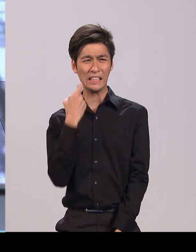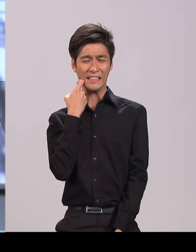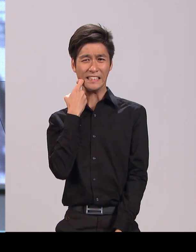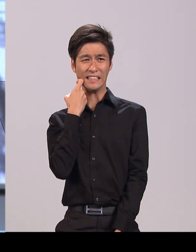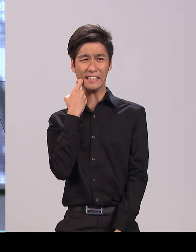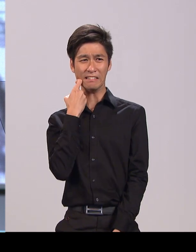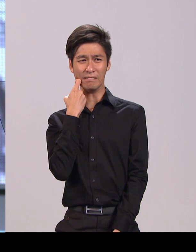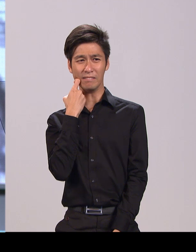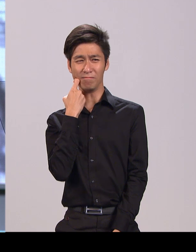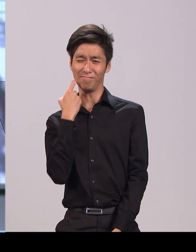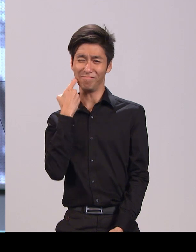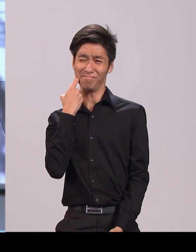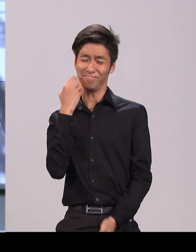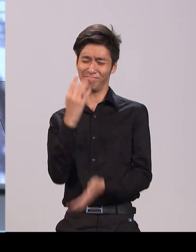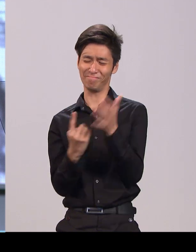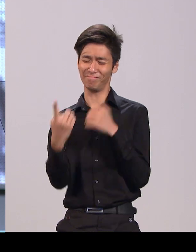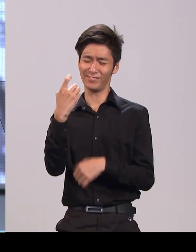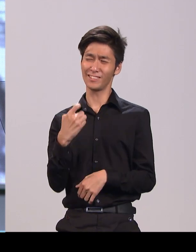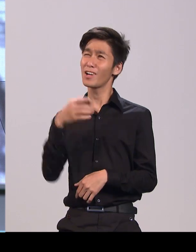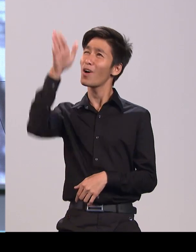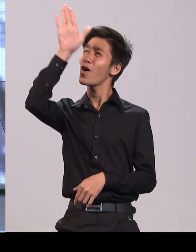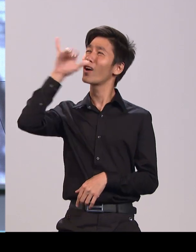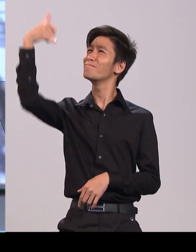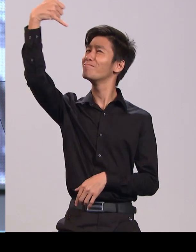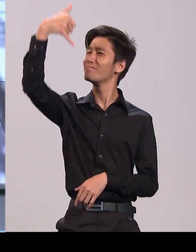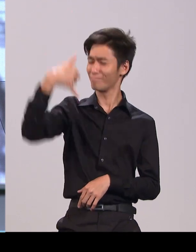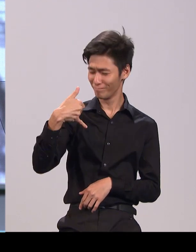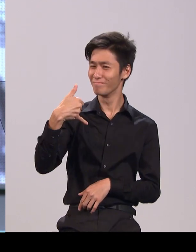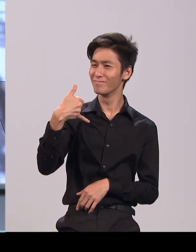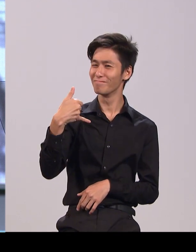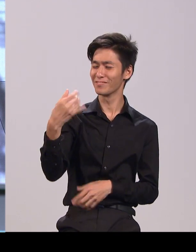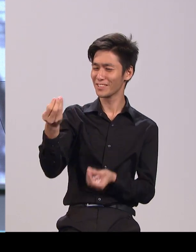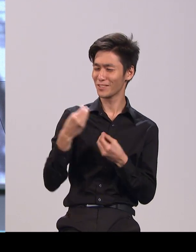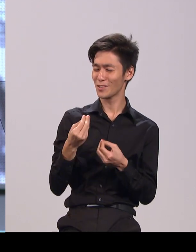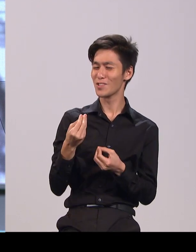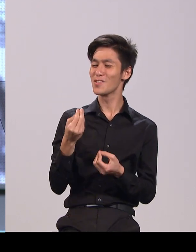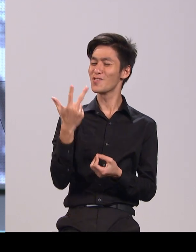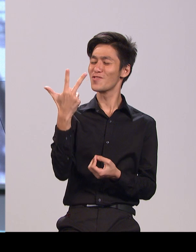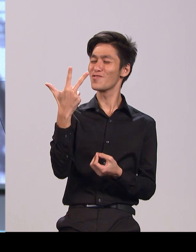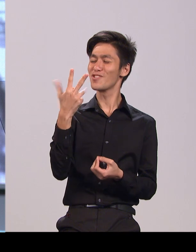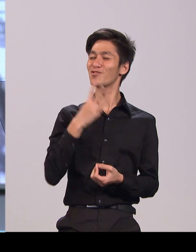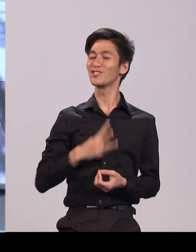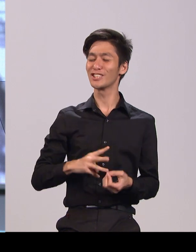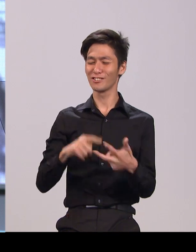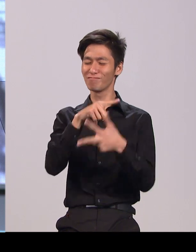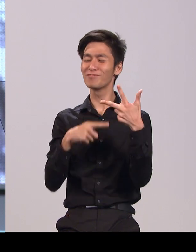‘If God appeared before you and offered you three wishes for Singapore, what you would ask for?’